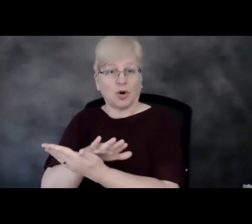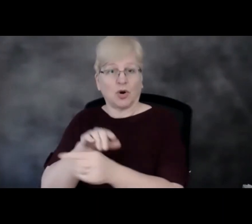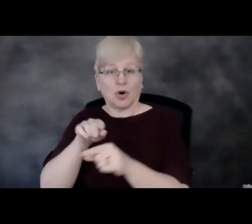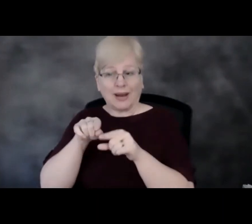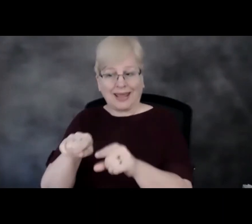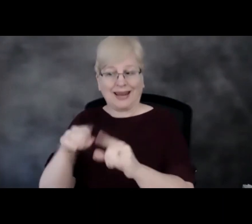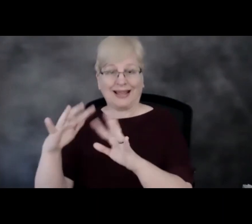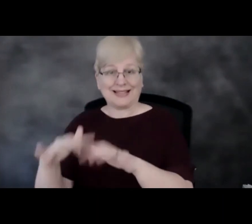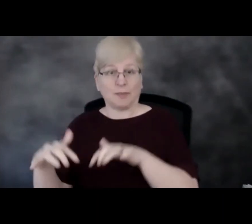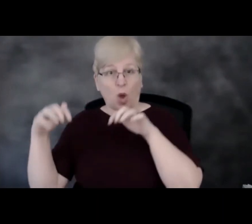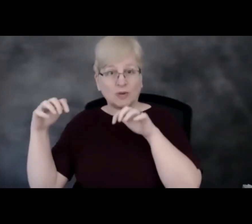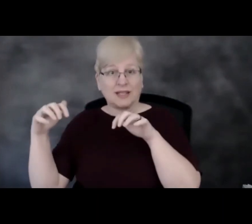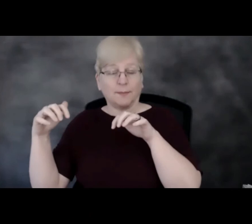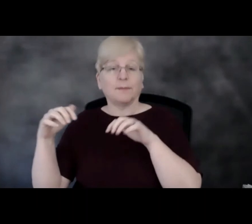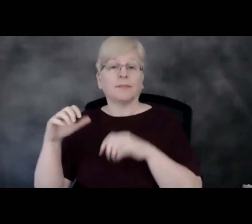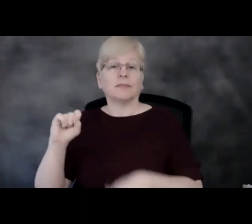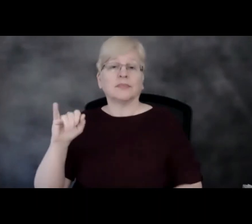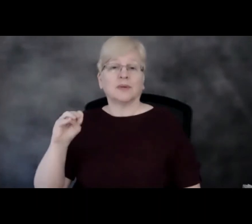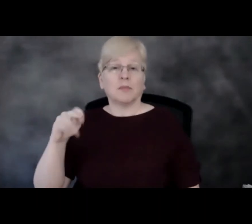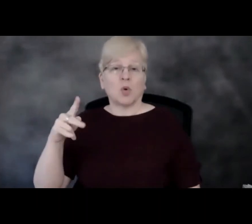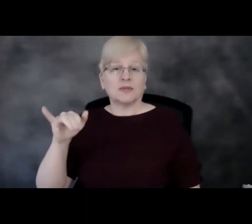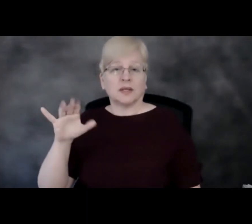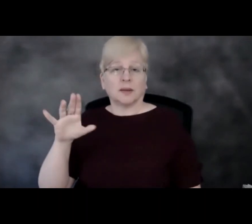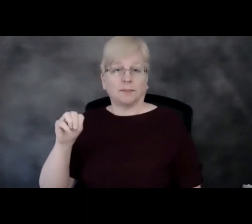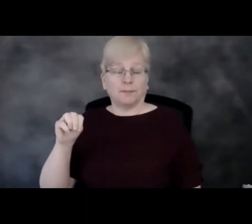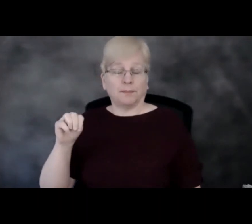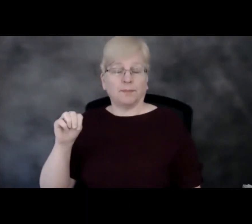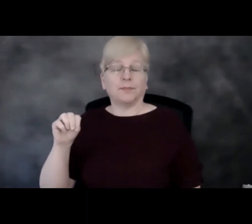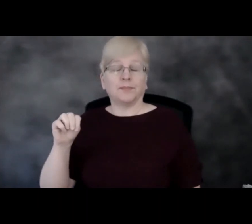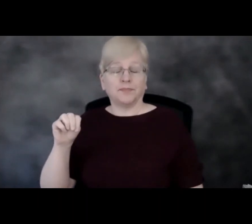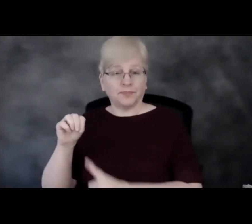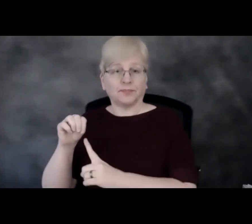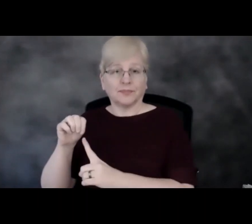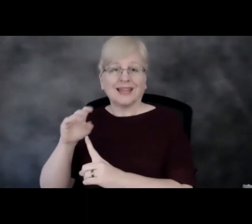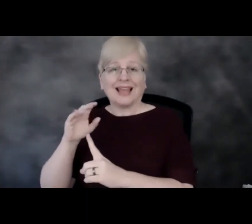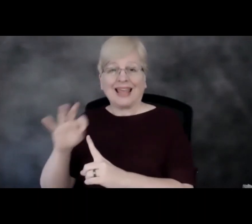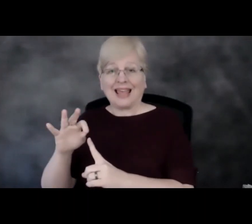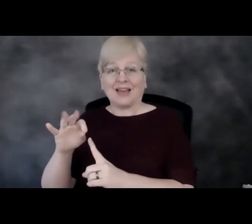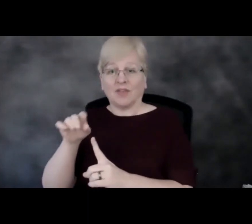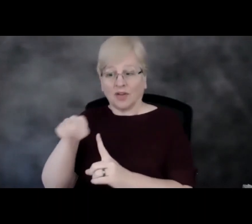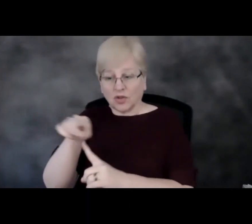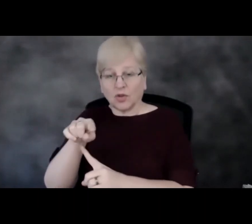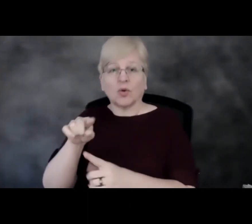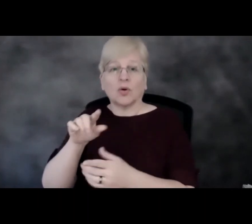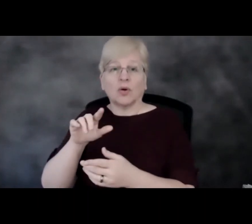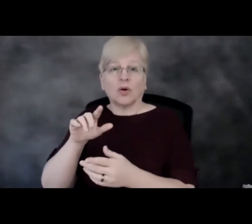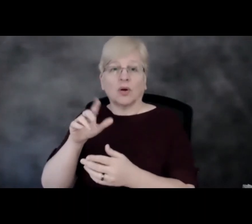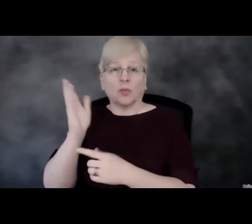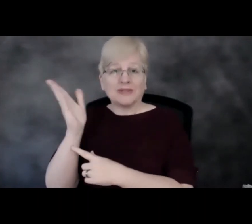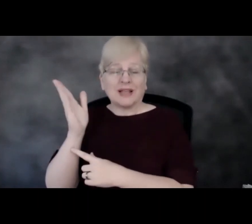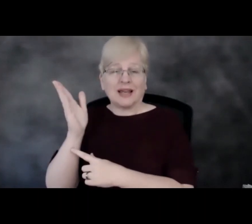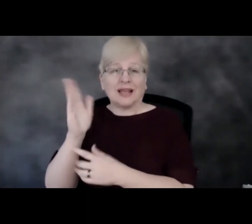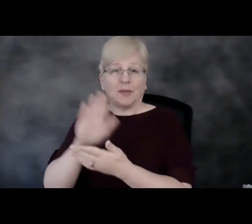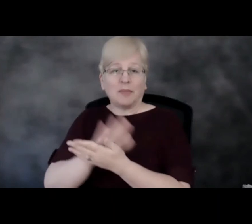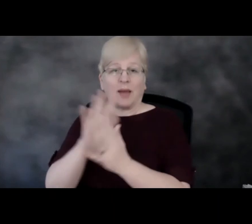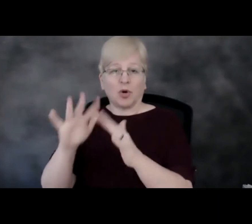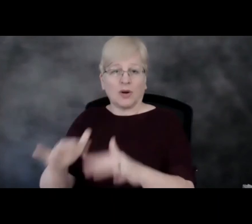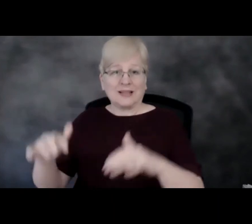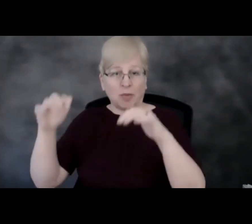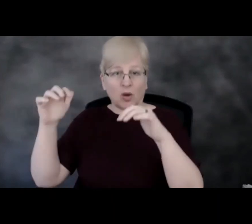17:36:15 Those who are presenting a paper in a symposia and would like to participate